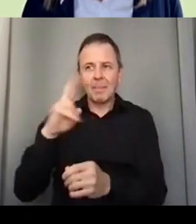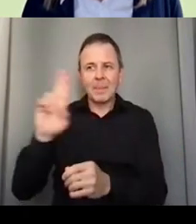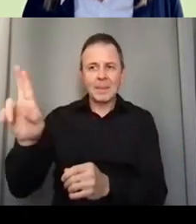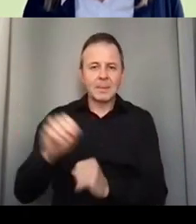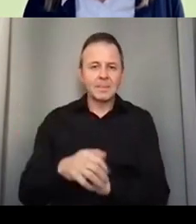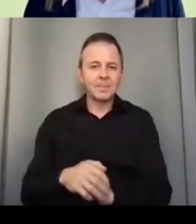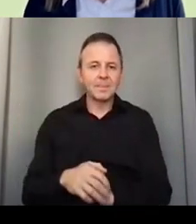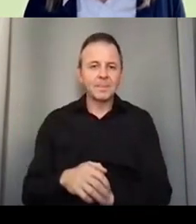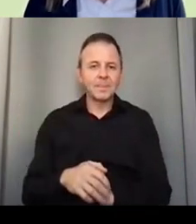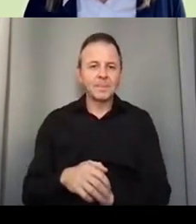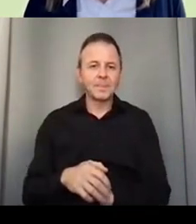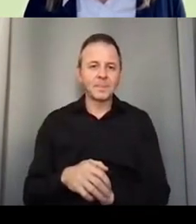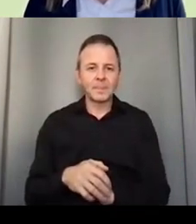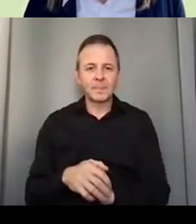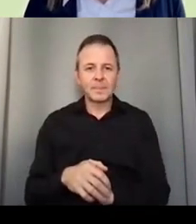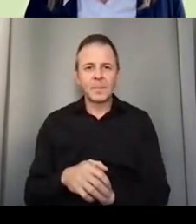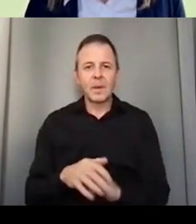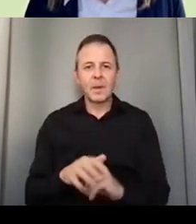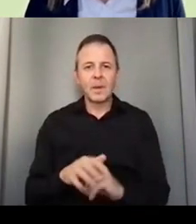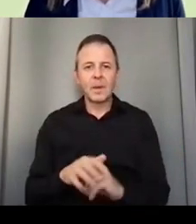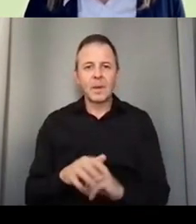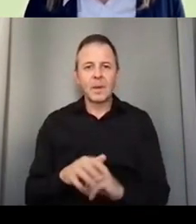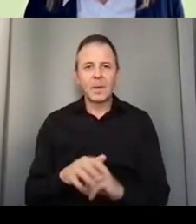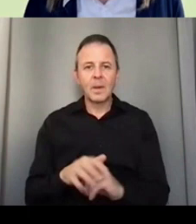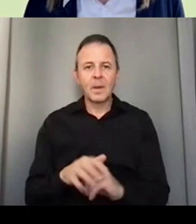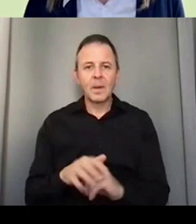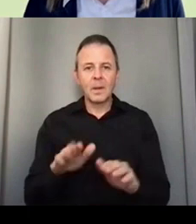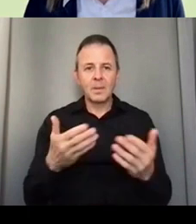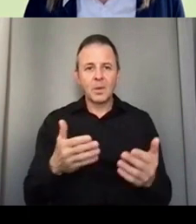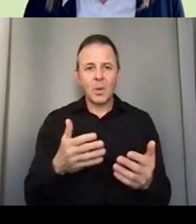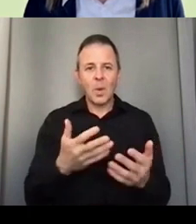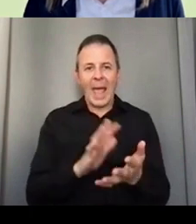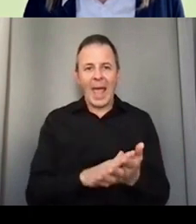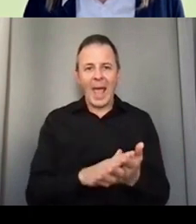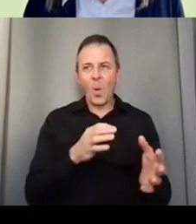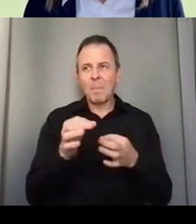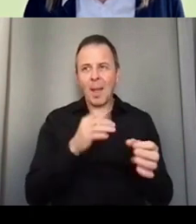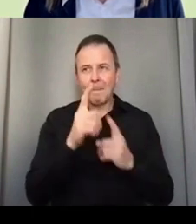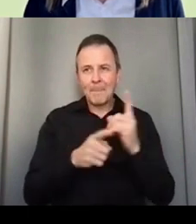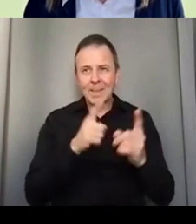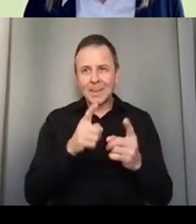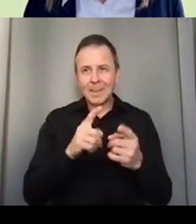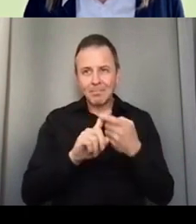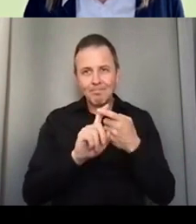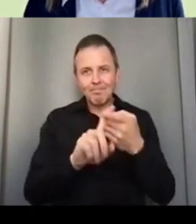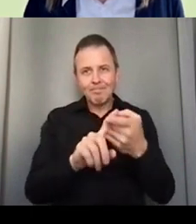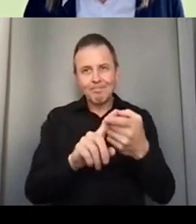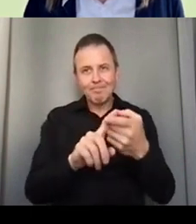thought so how do we keep planning meetings on track and maintaining right